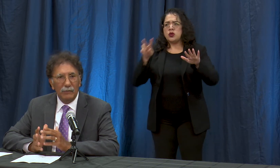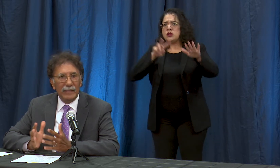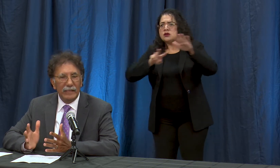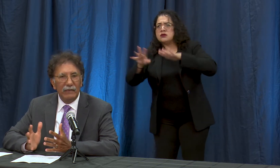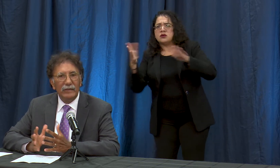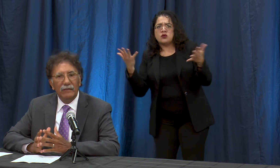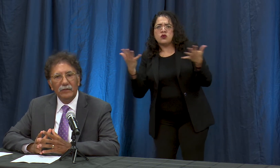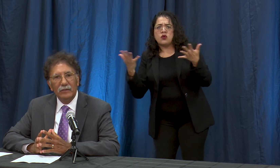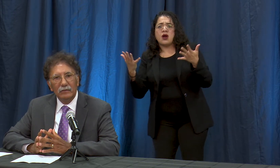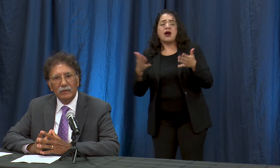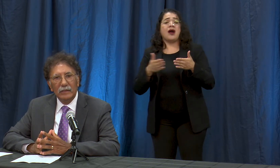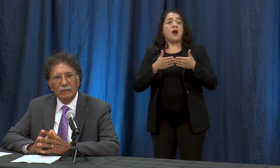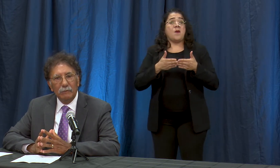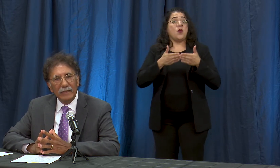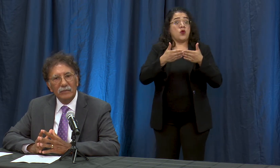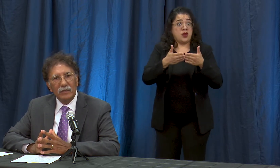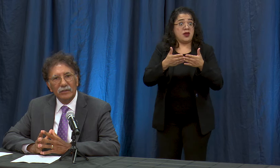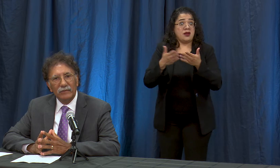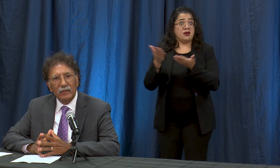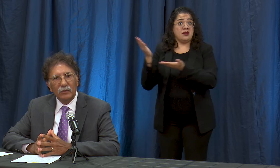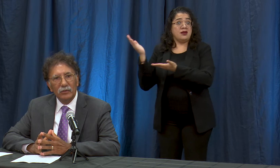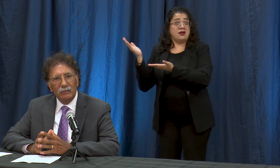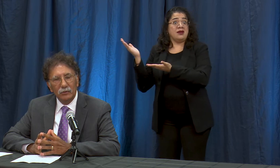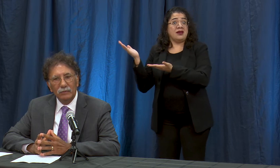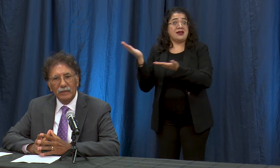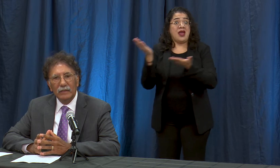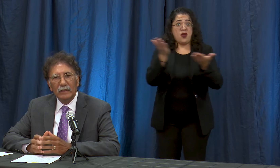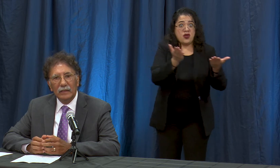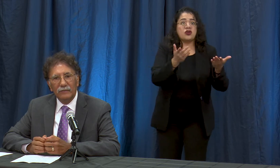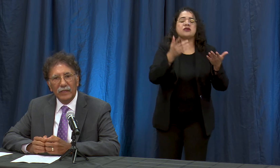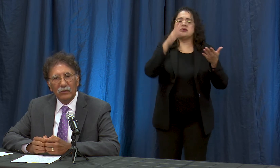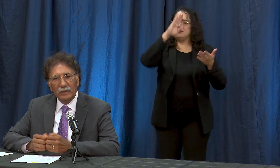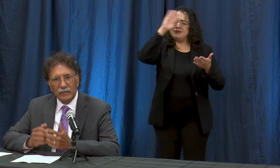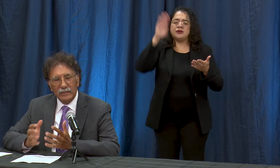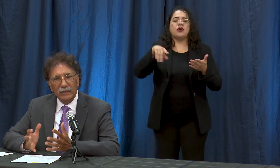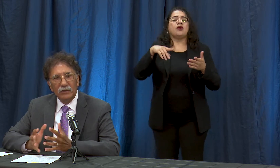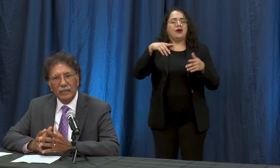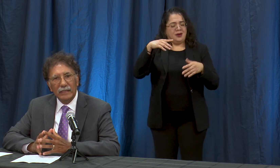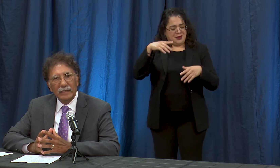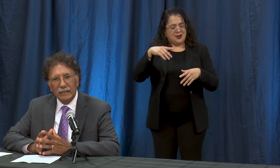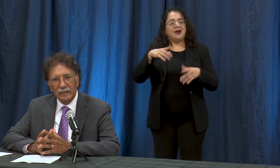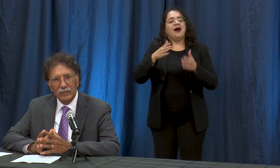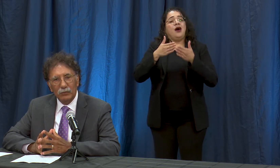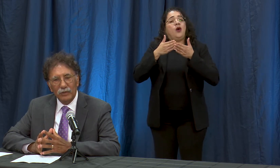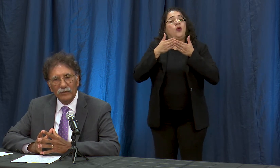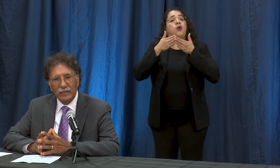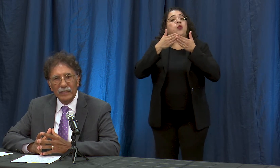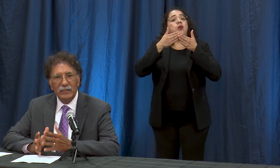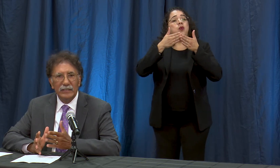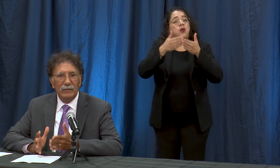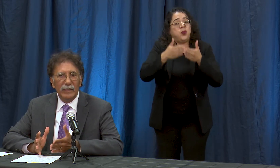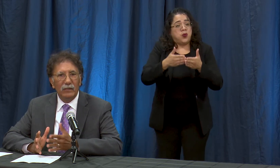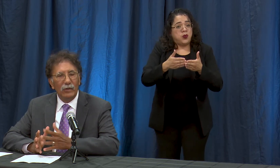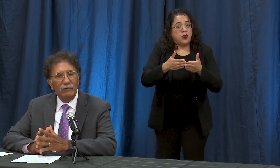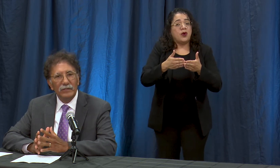making every effort to make themselves available to the movement of not only the sales that it takes that's important for the nation. As the Mayor referenced